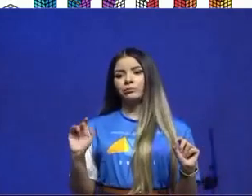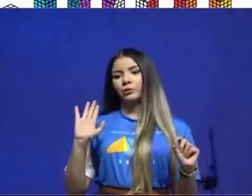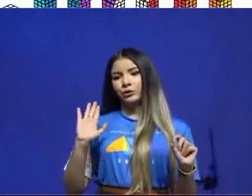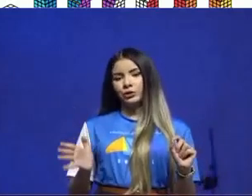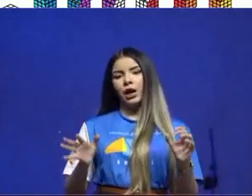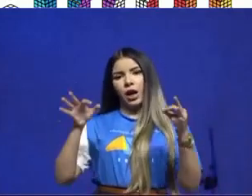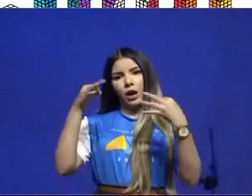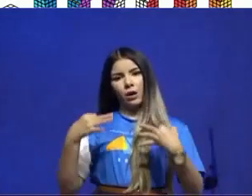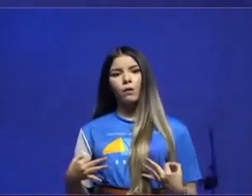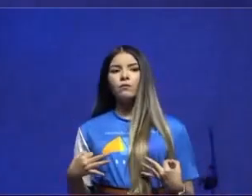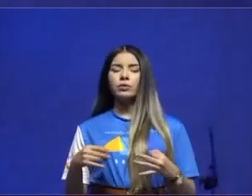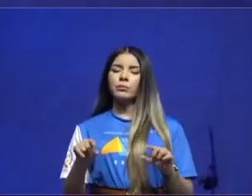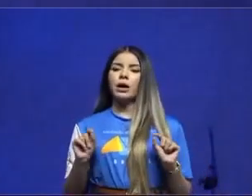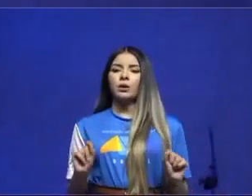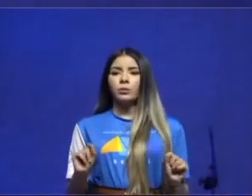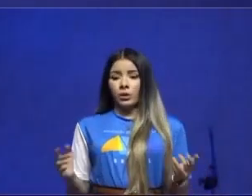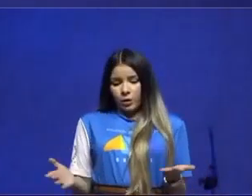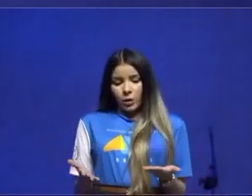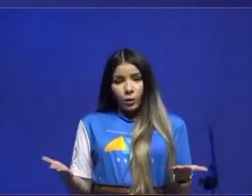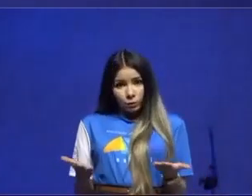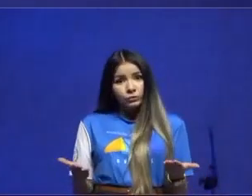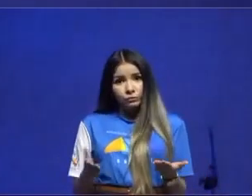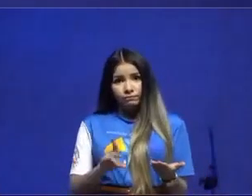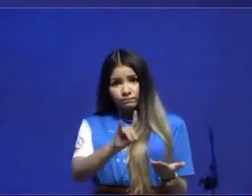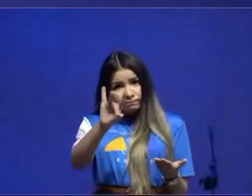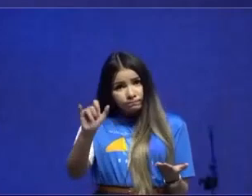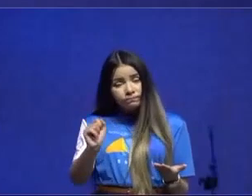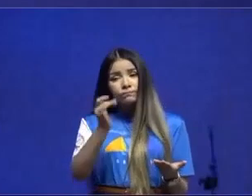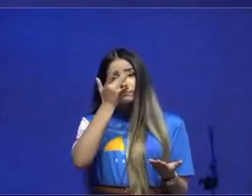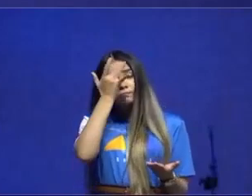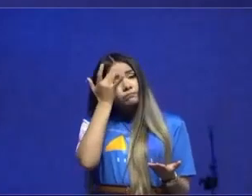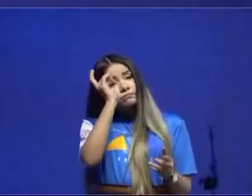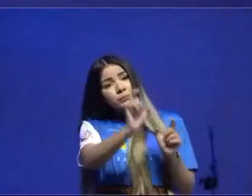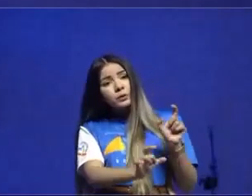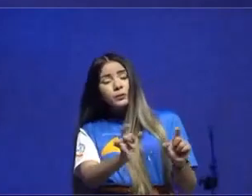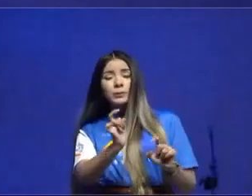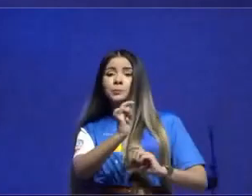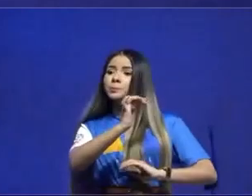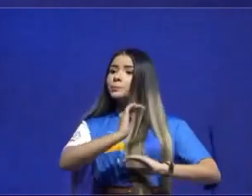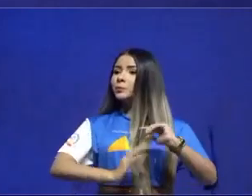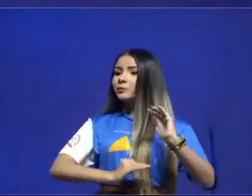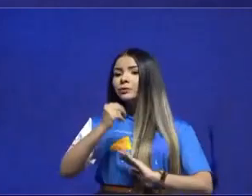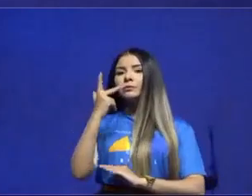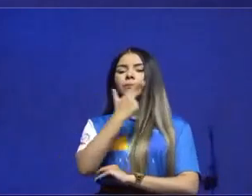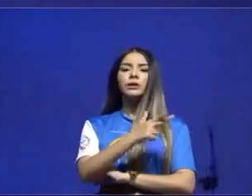this increase is that nowadays people and professionals are increasingly aware